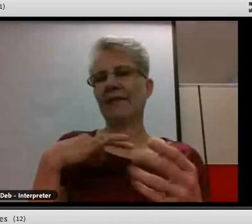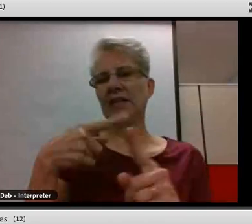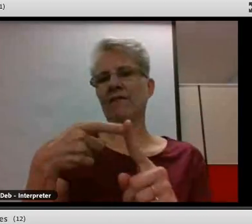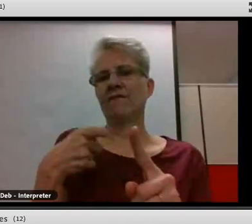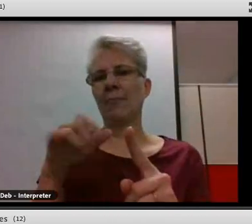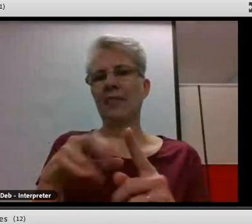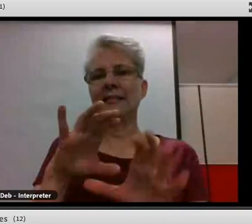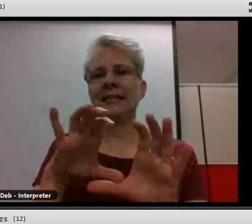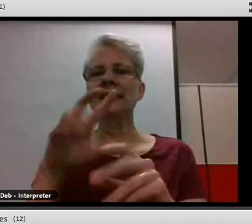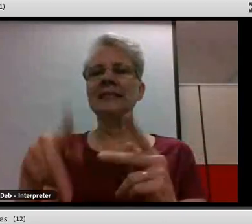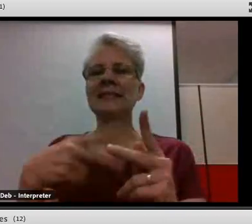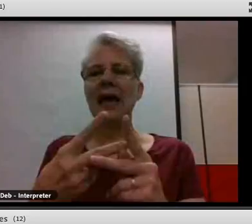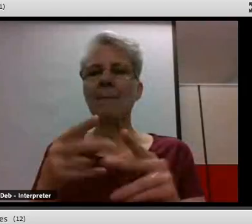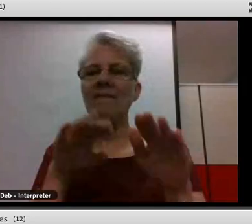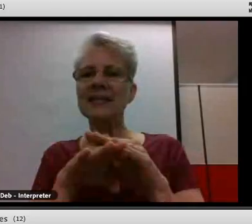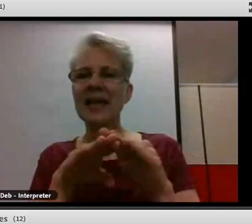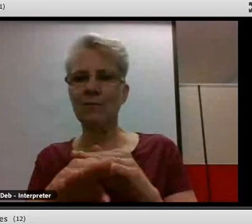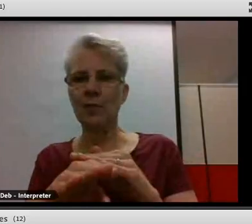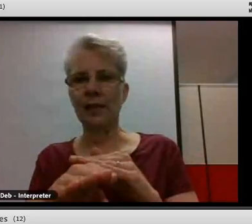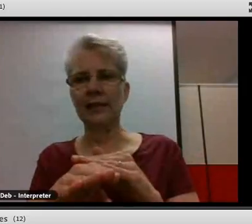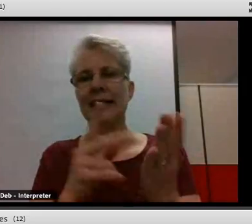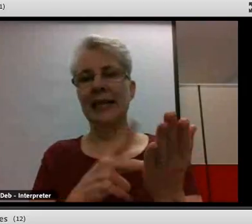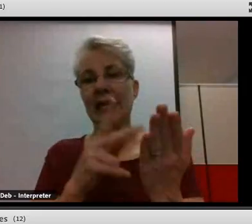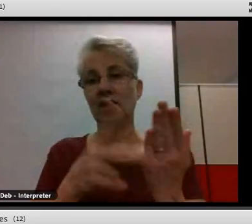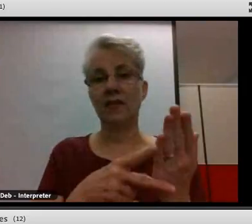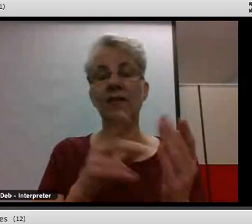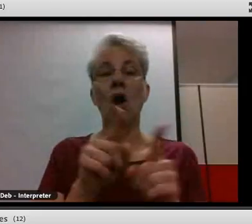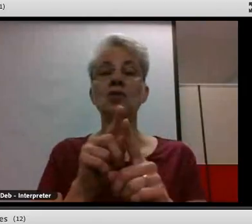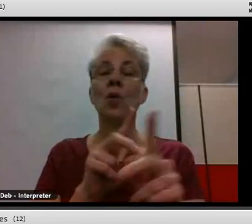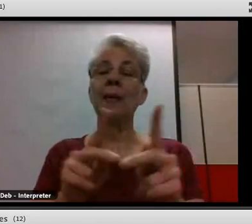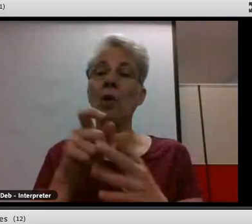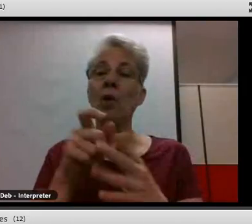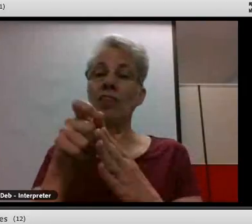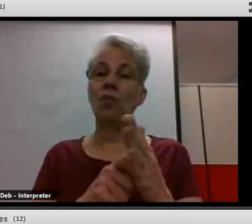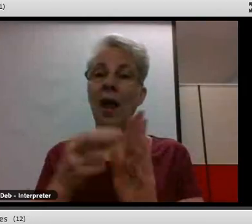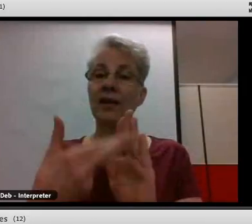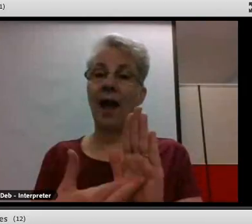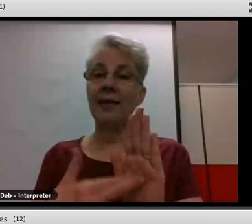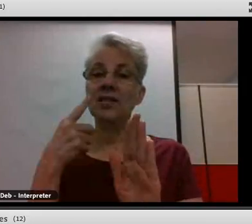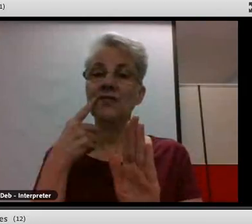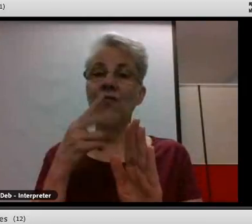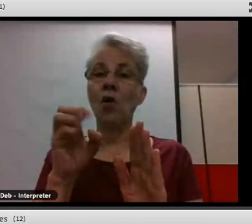of your community without having to do an extensive survey, which they're great,